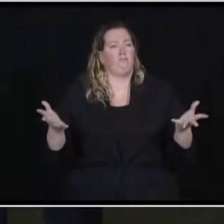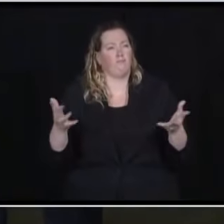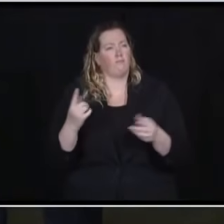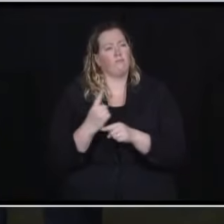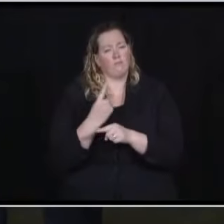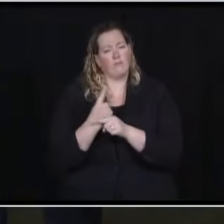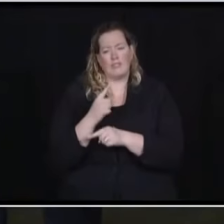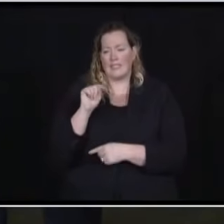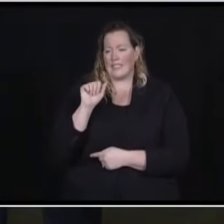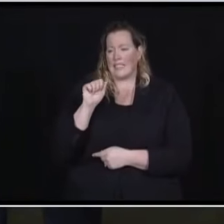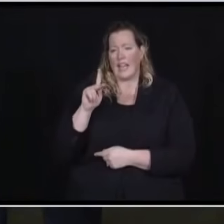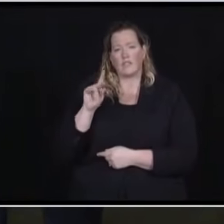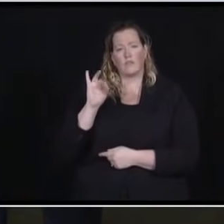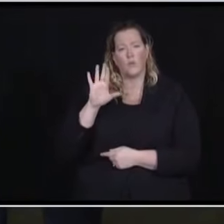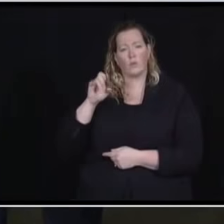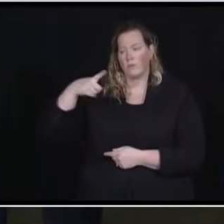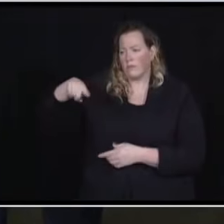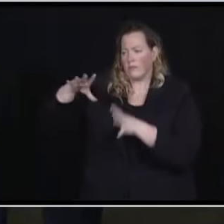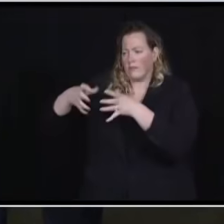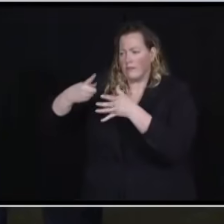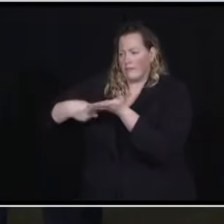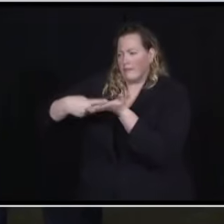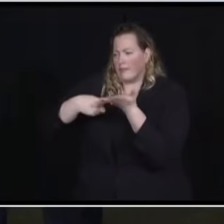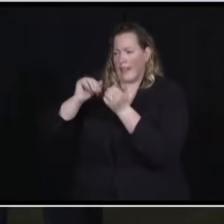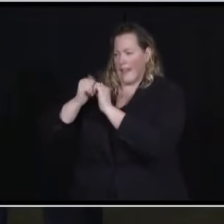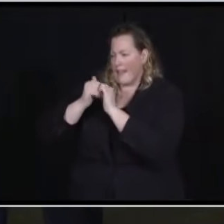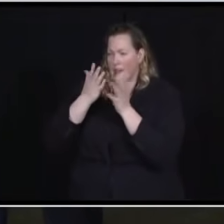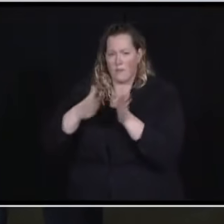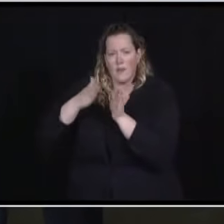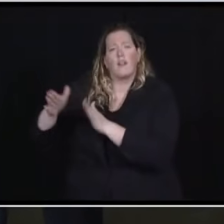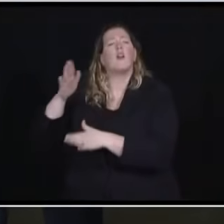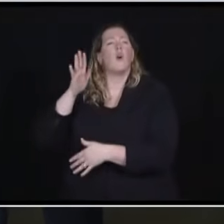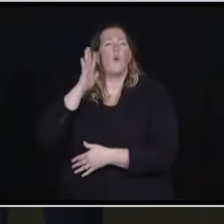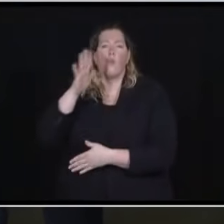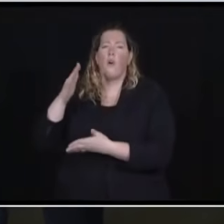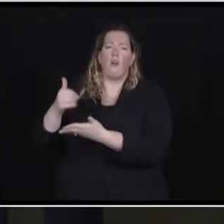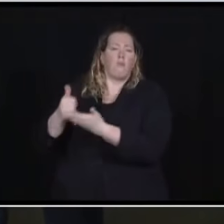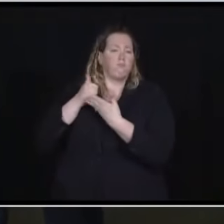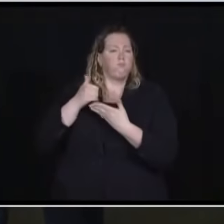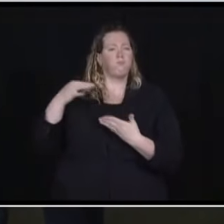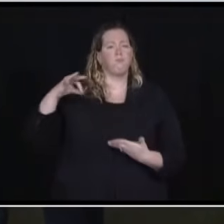vaccine distribution task force are the right team to help address the logistical challenges of this historic